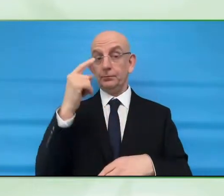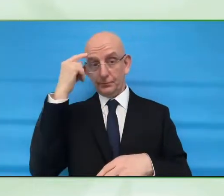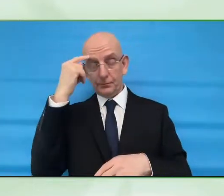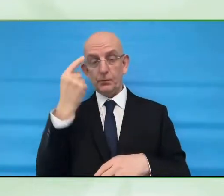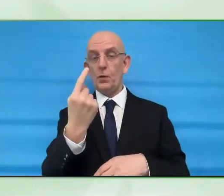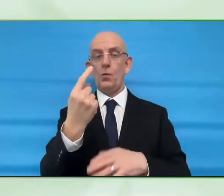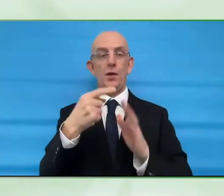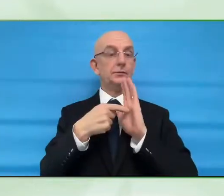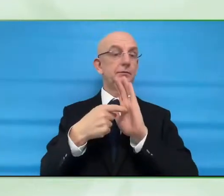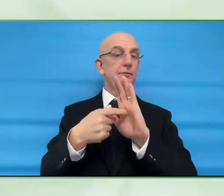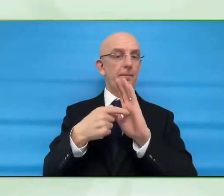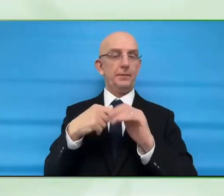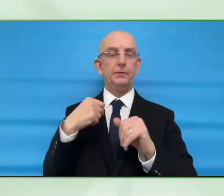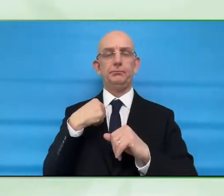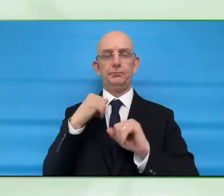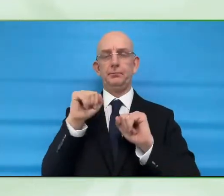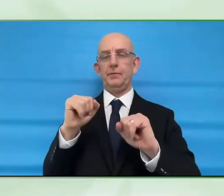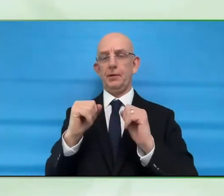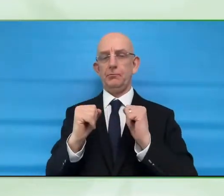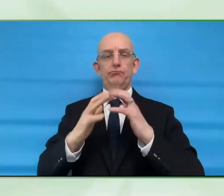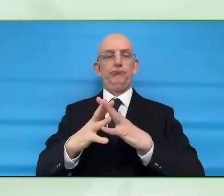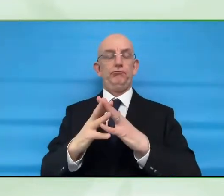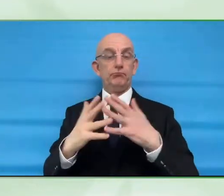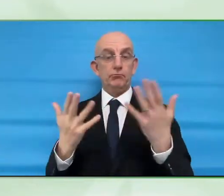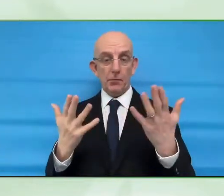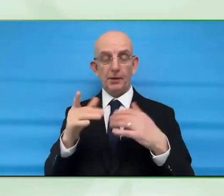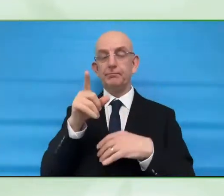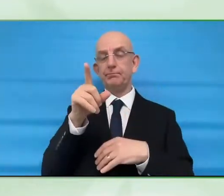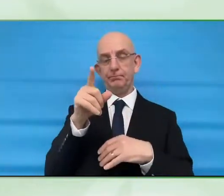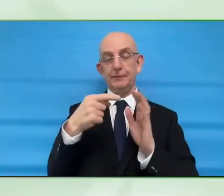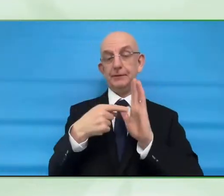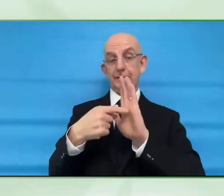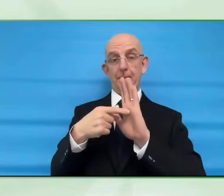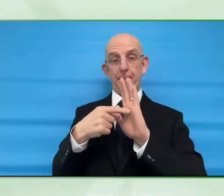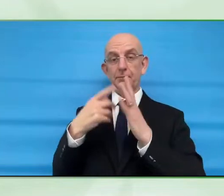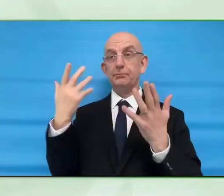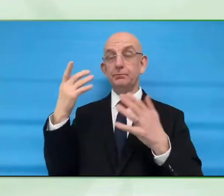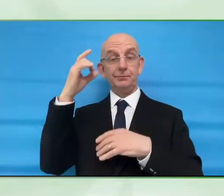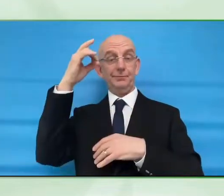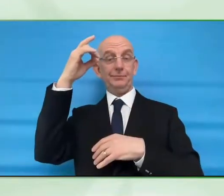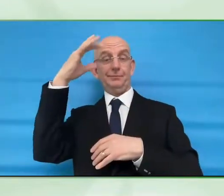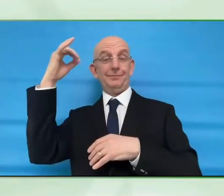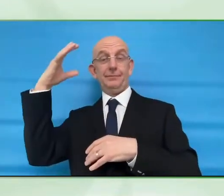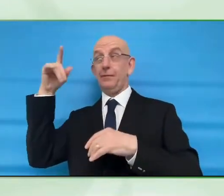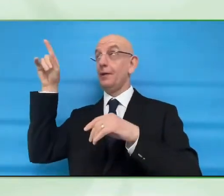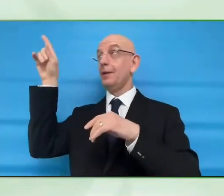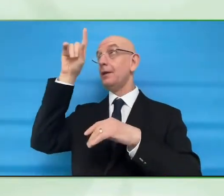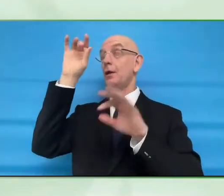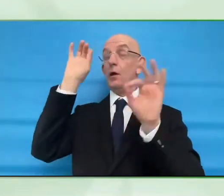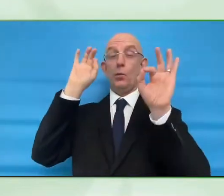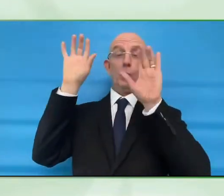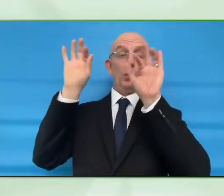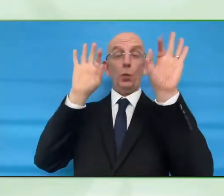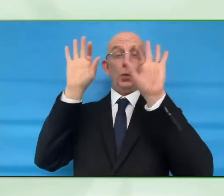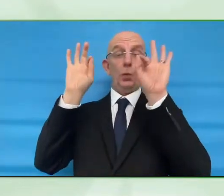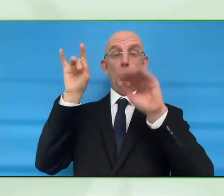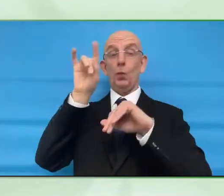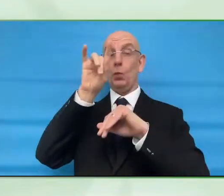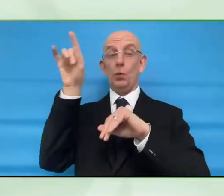with going out on a dark night and in brighter stars and over time they are dimmer as your